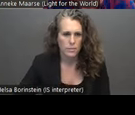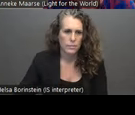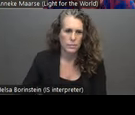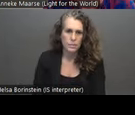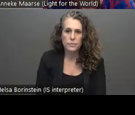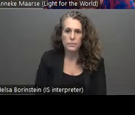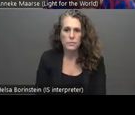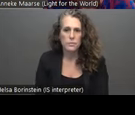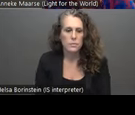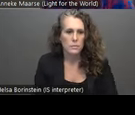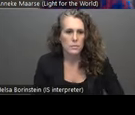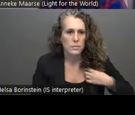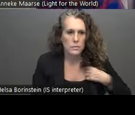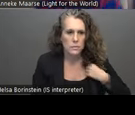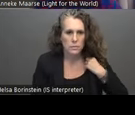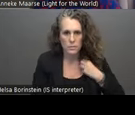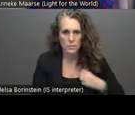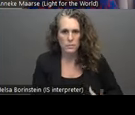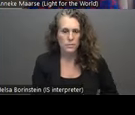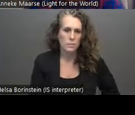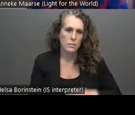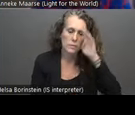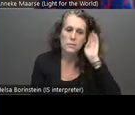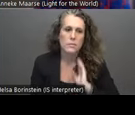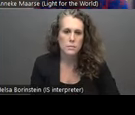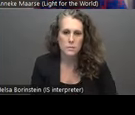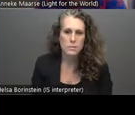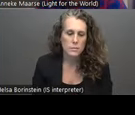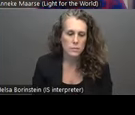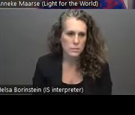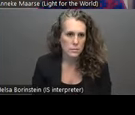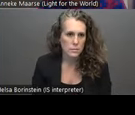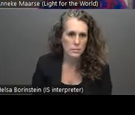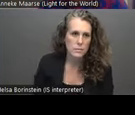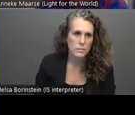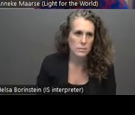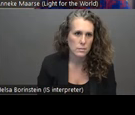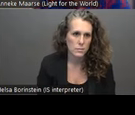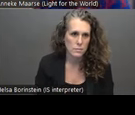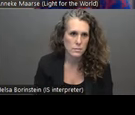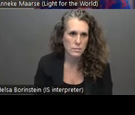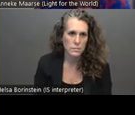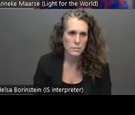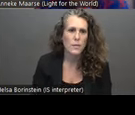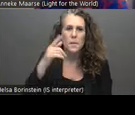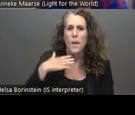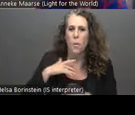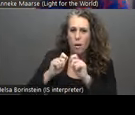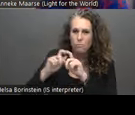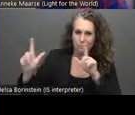15:28:54 And I wanted to zoom in, of the partnership that light for the world has with private